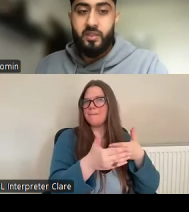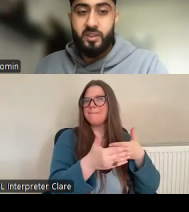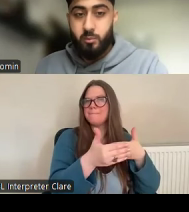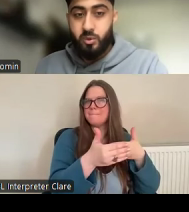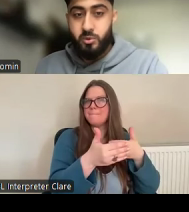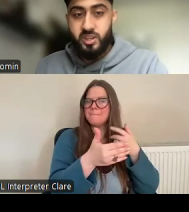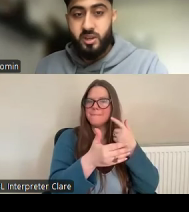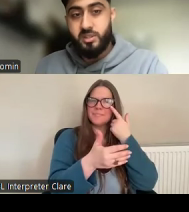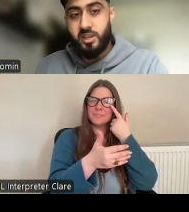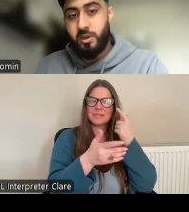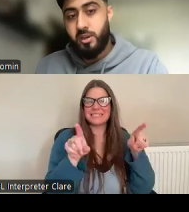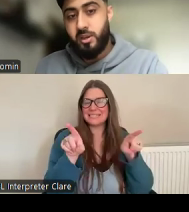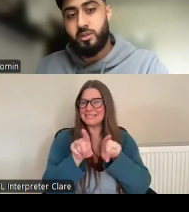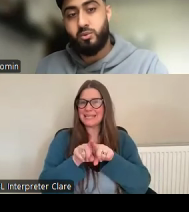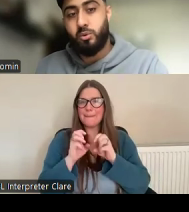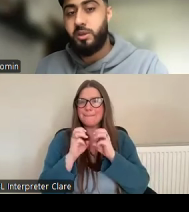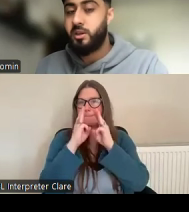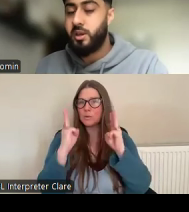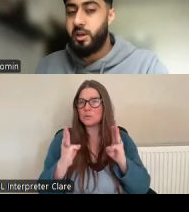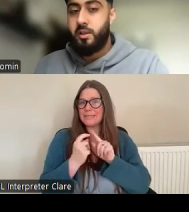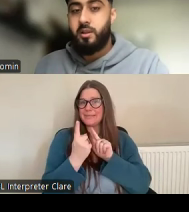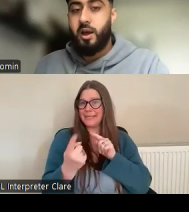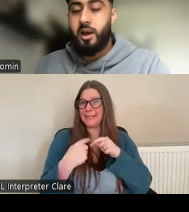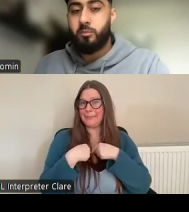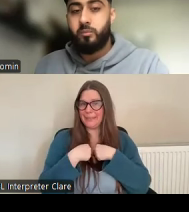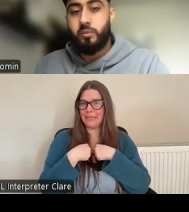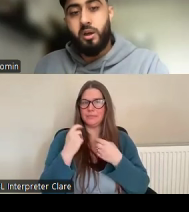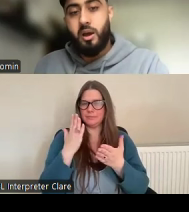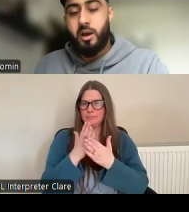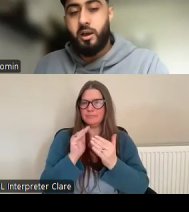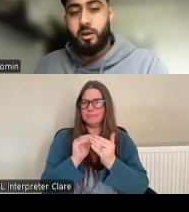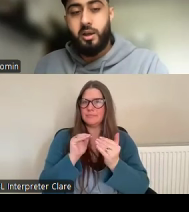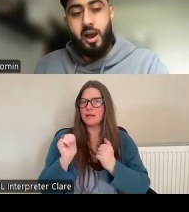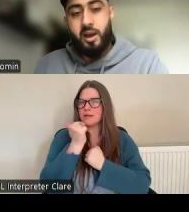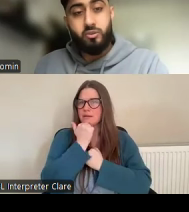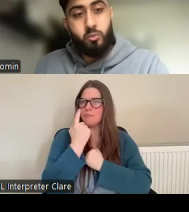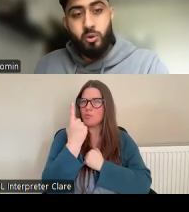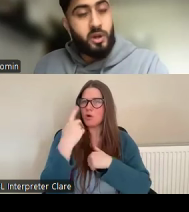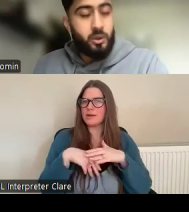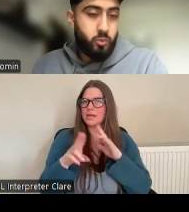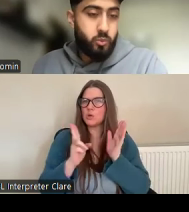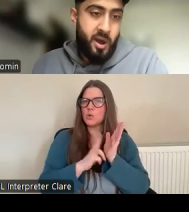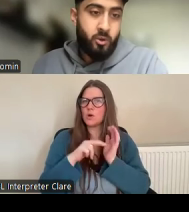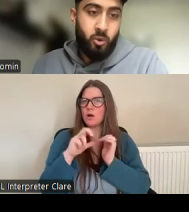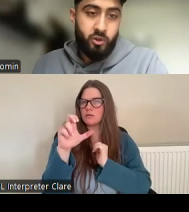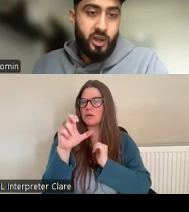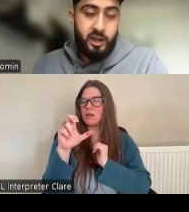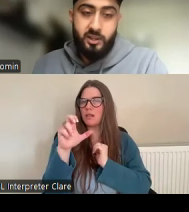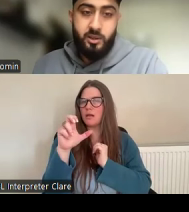Then the same with museums near me. This would be an ad group which we might call locality